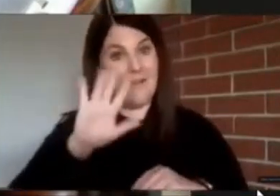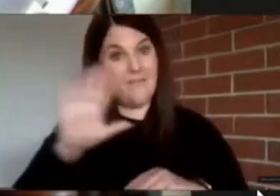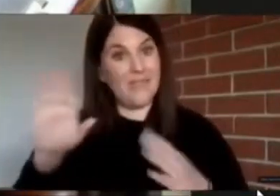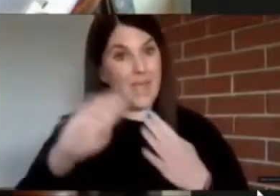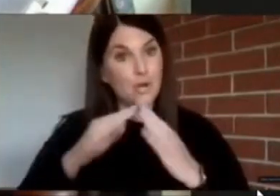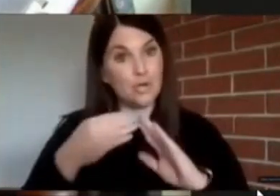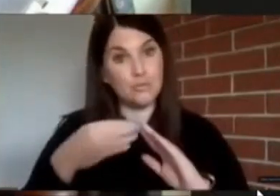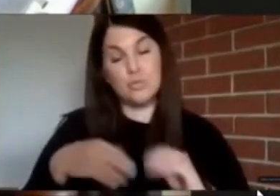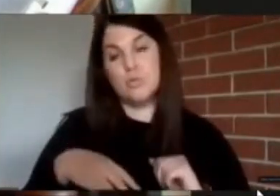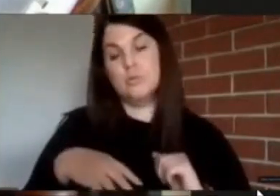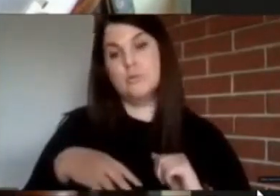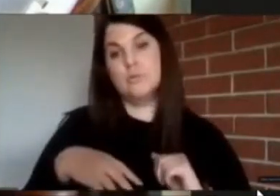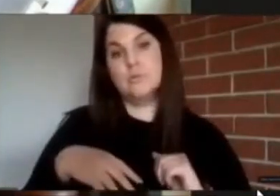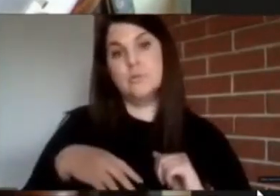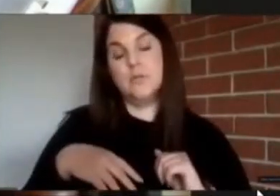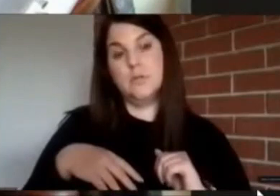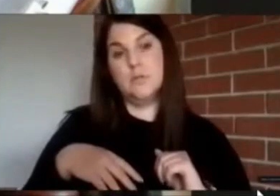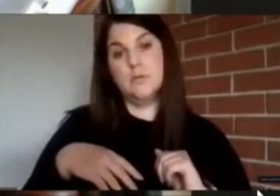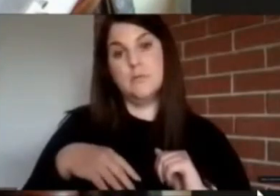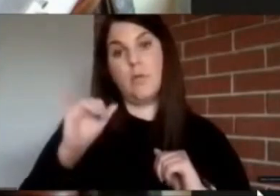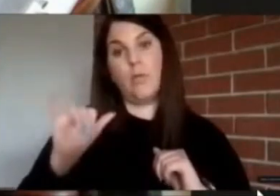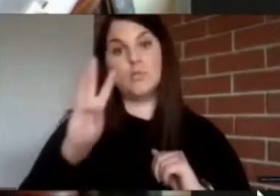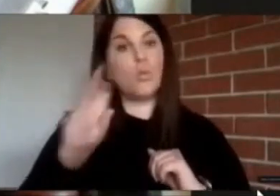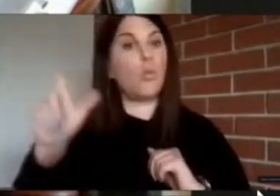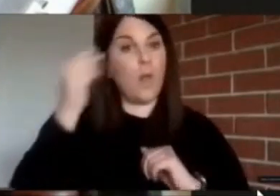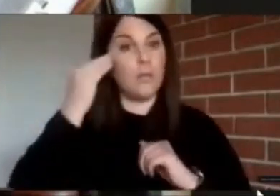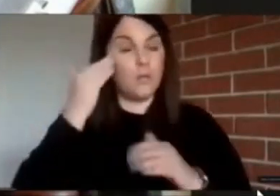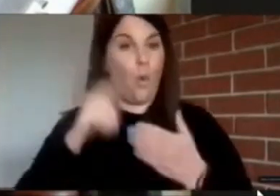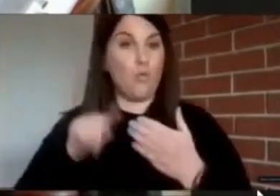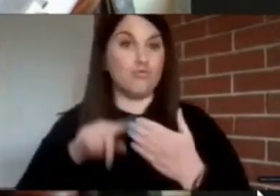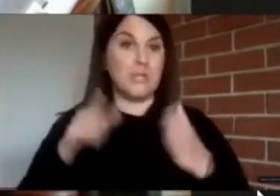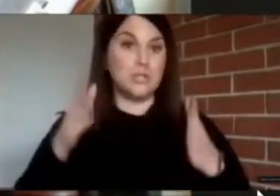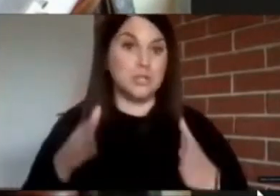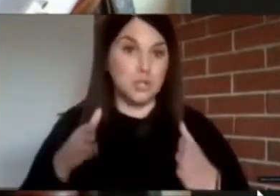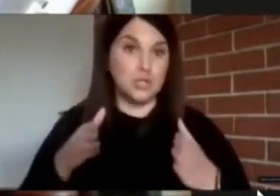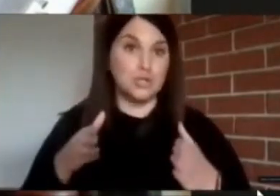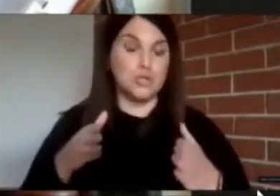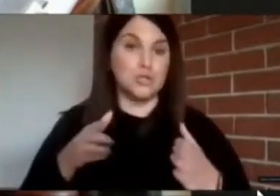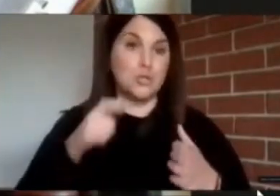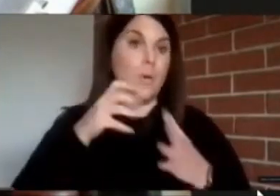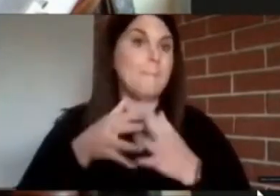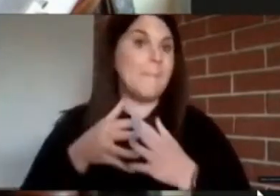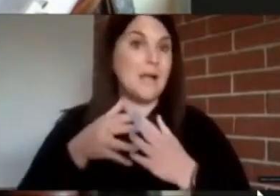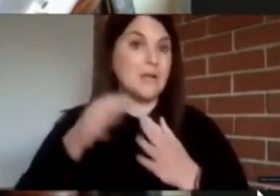And these were two well-known researchers that are American Indian researcher so a very